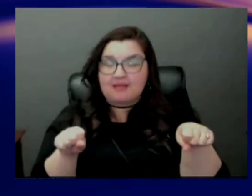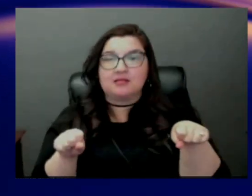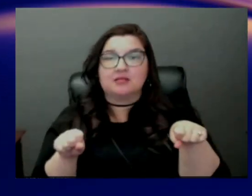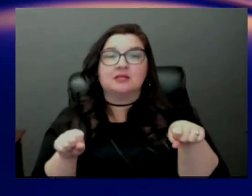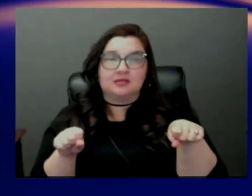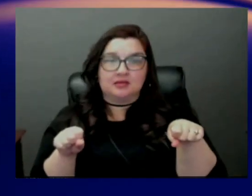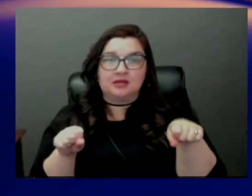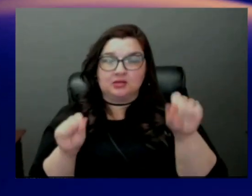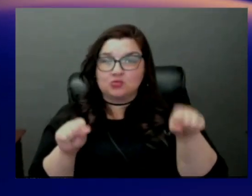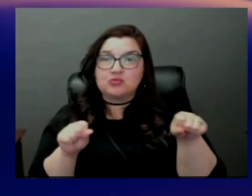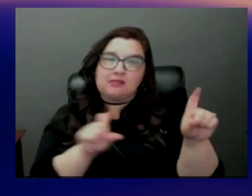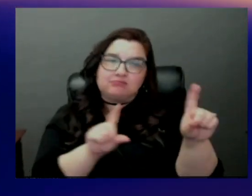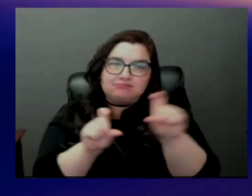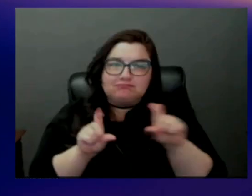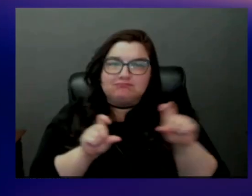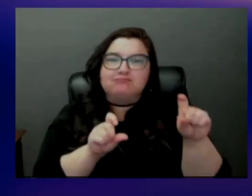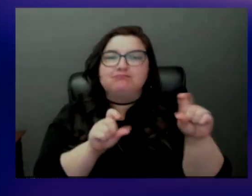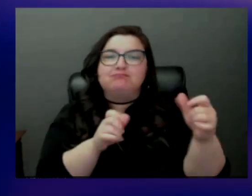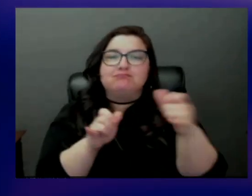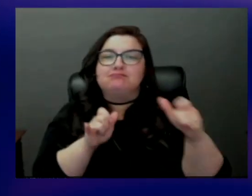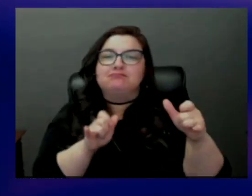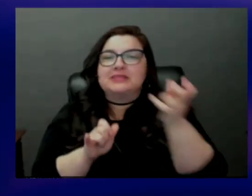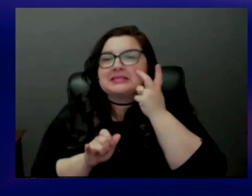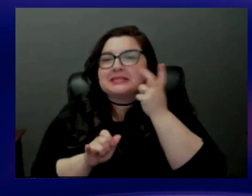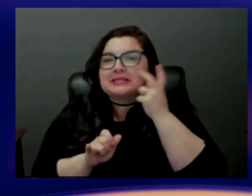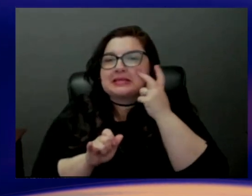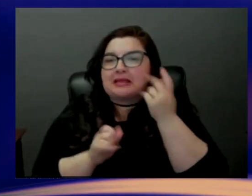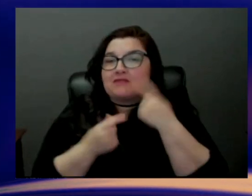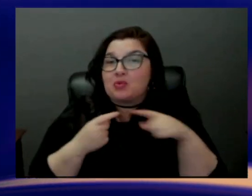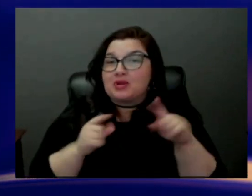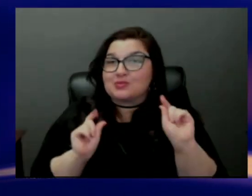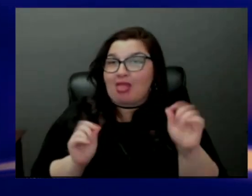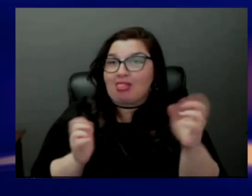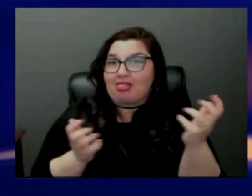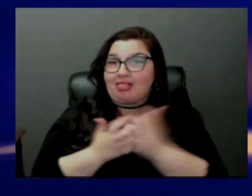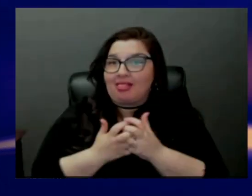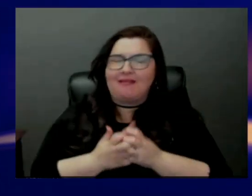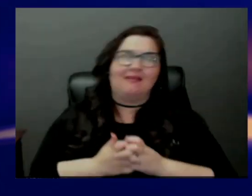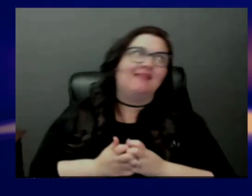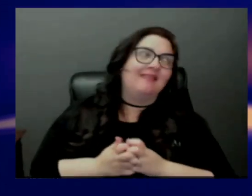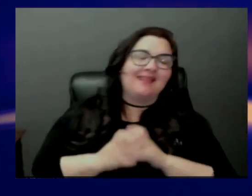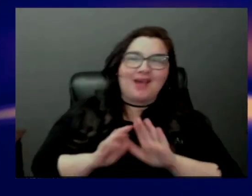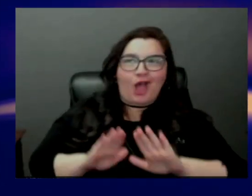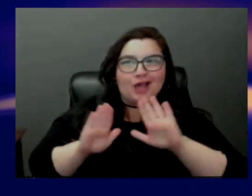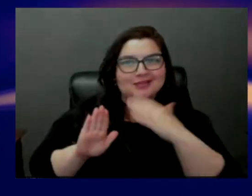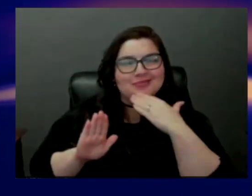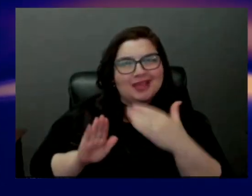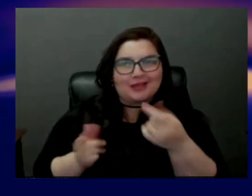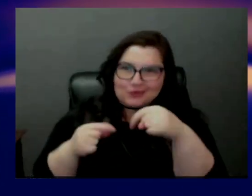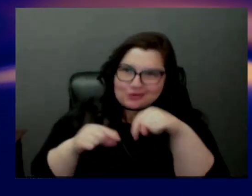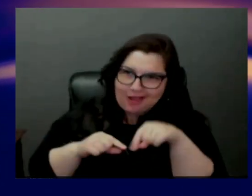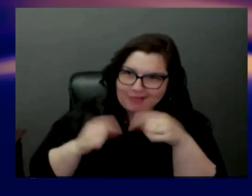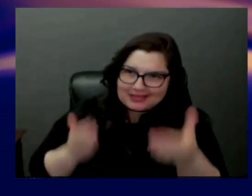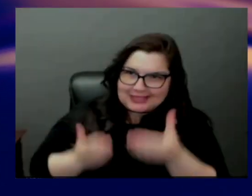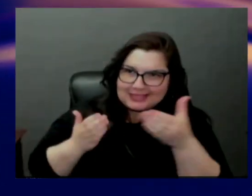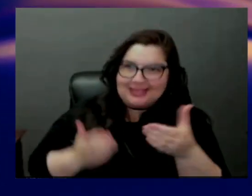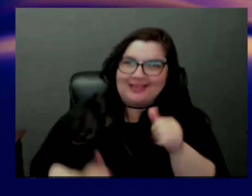and see how it works well for you. Awesome, Well, thank you so much for coming here with us on AWS On Air.